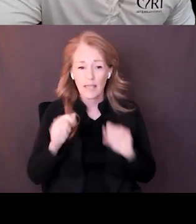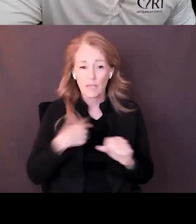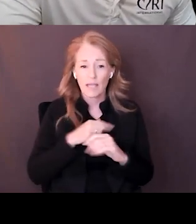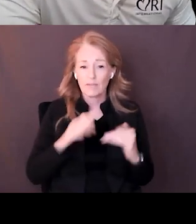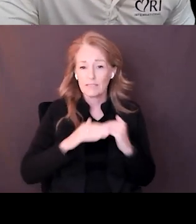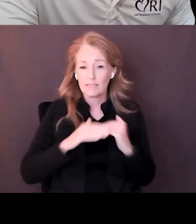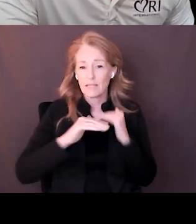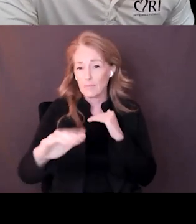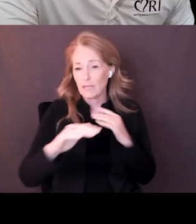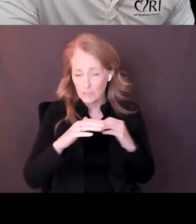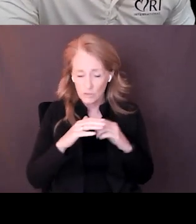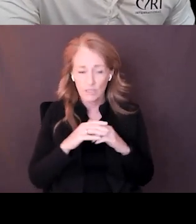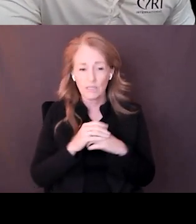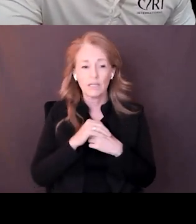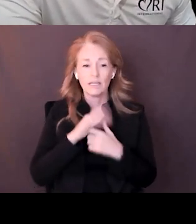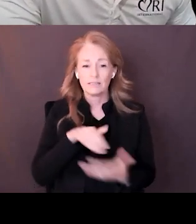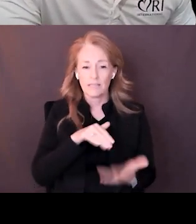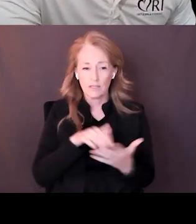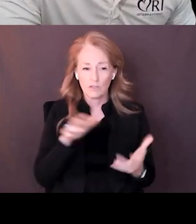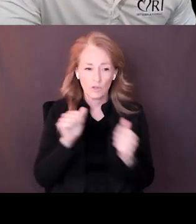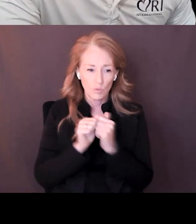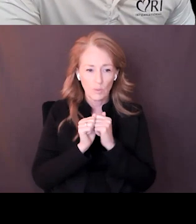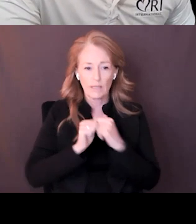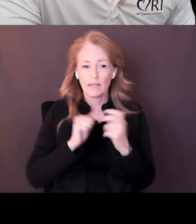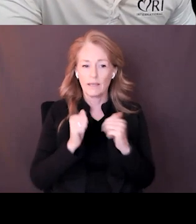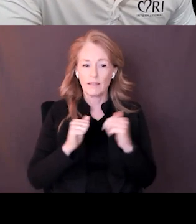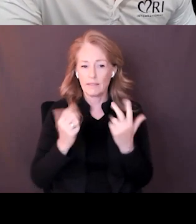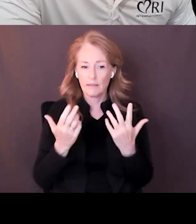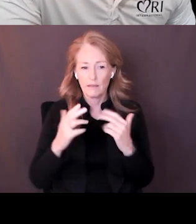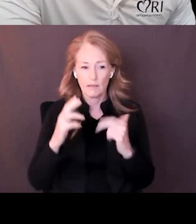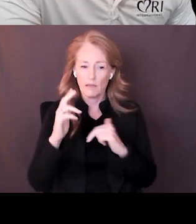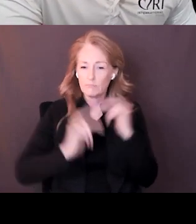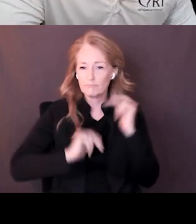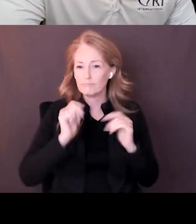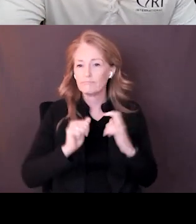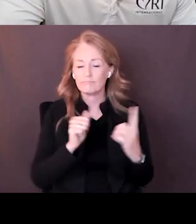. IN RURAL COMMUNITIES YOU ARE NOT GOING TO HAVE THE WORK FORCE TO STAFF.